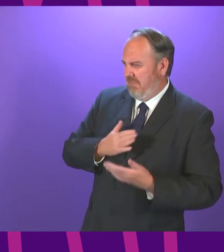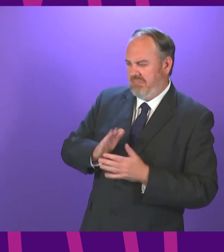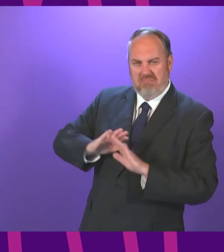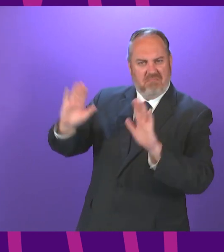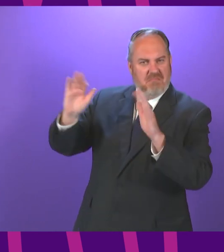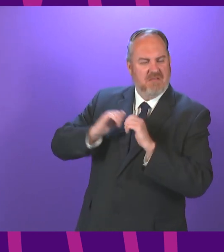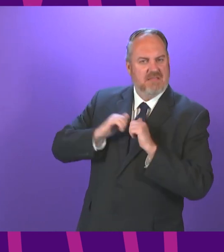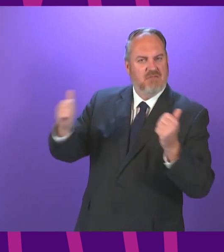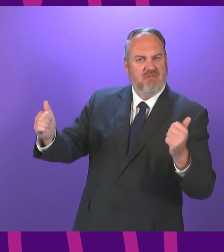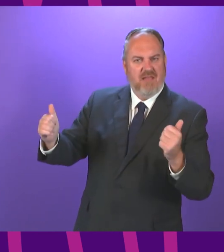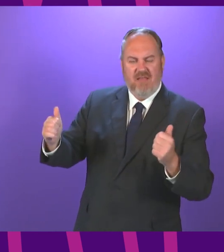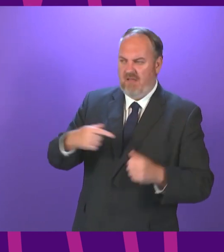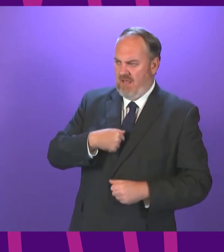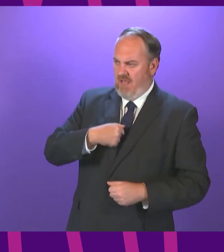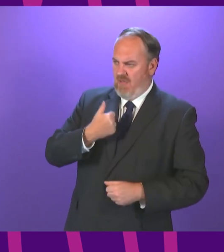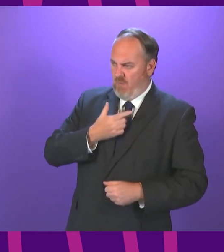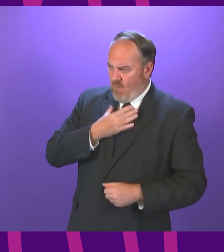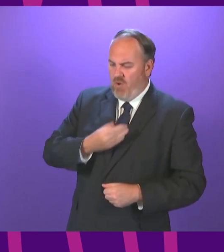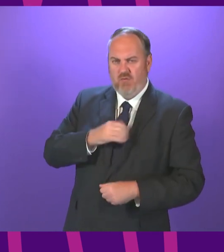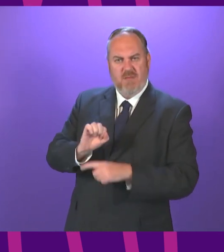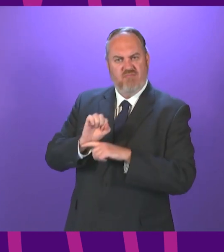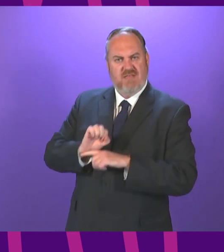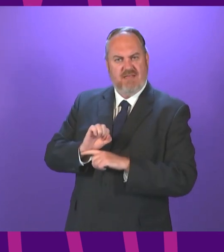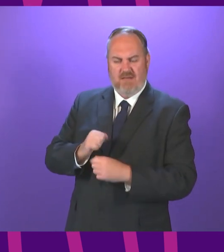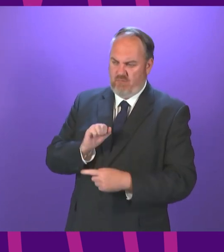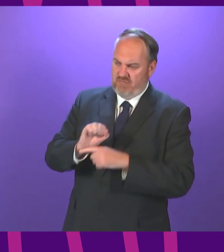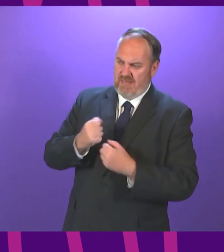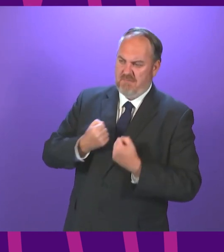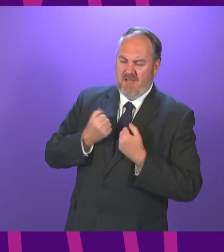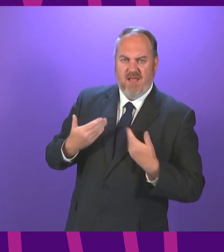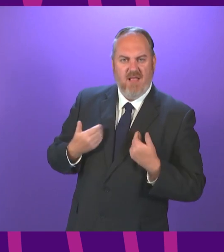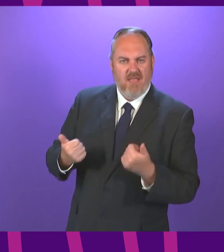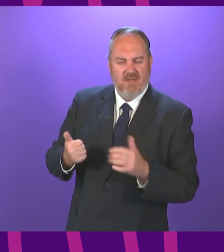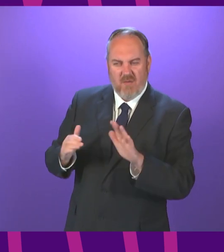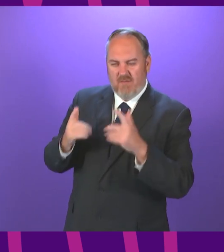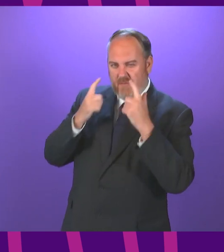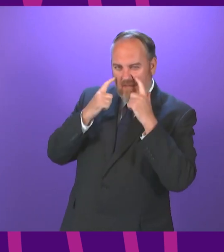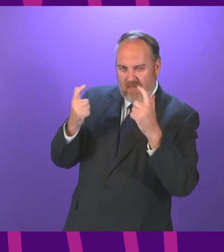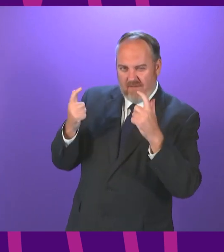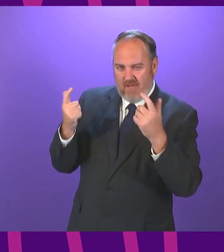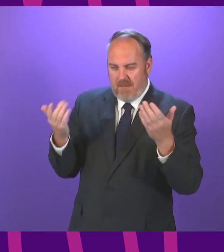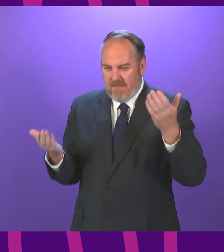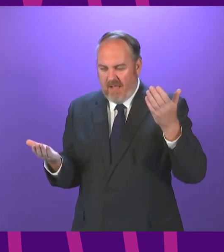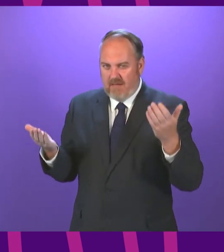giving less protection to their health and wellbeing, so we need to be as careful and cautious about that as we are about everything else.